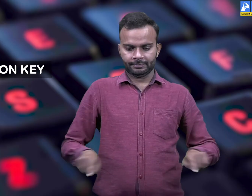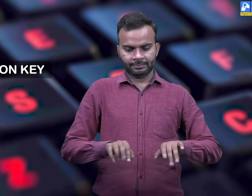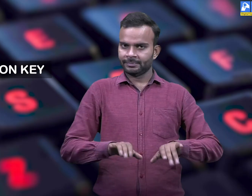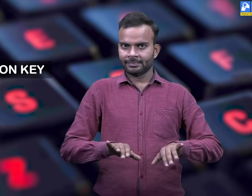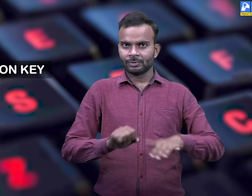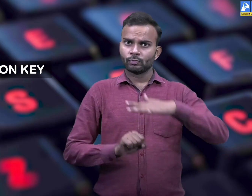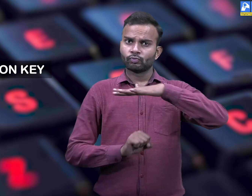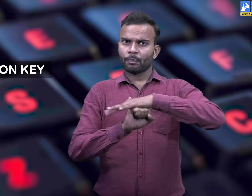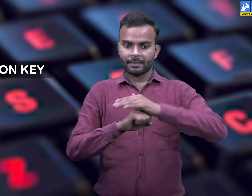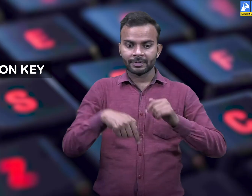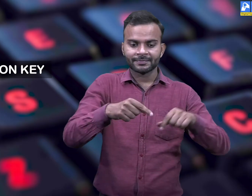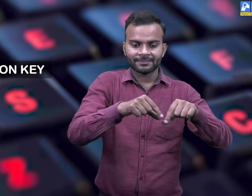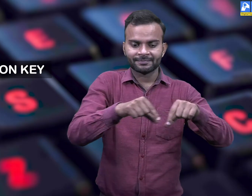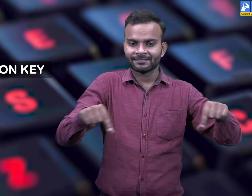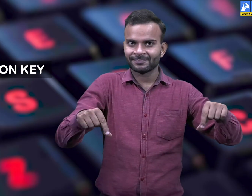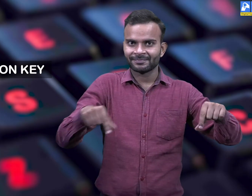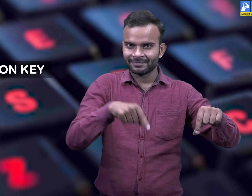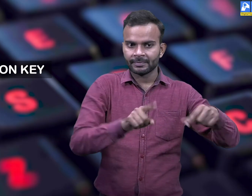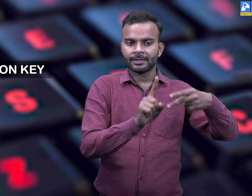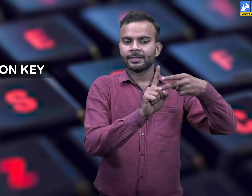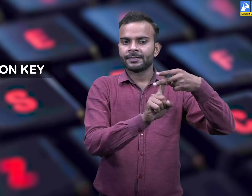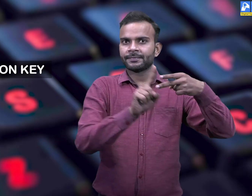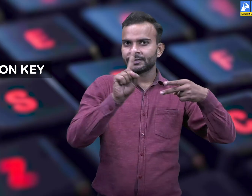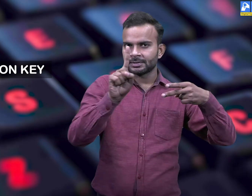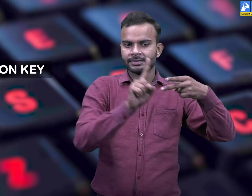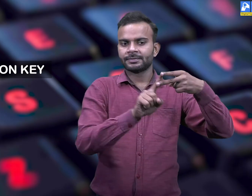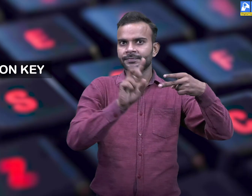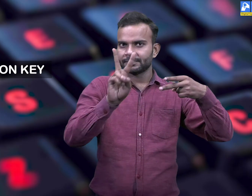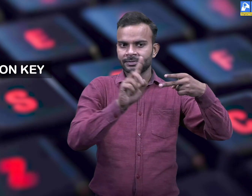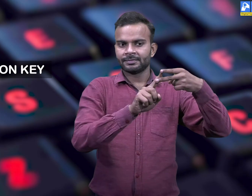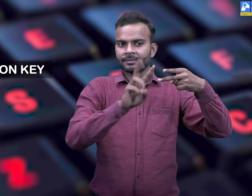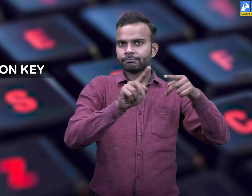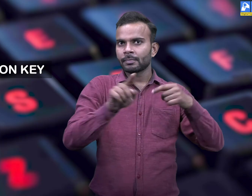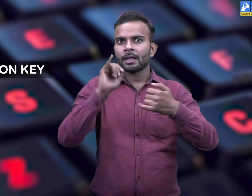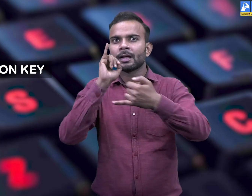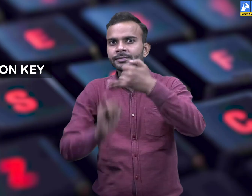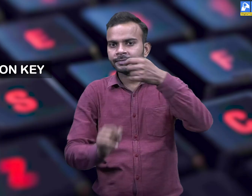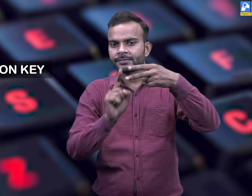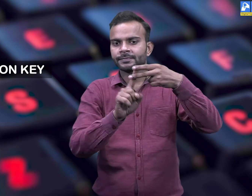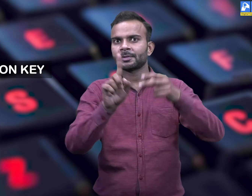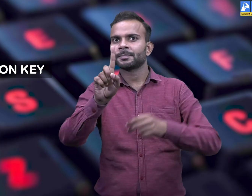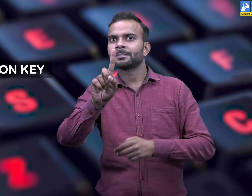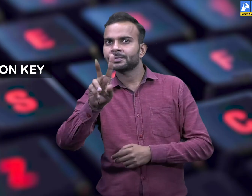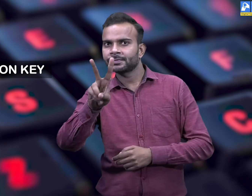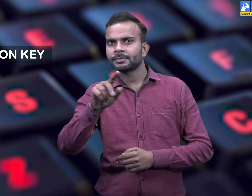The function keys are lined across the top of the keyboard and labeled f1 through f12.